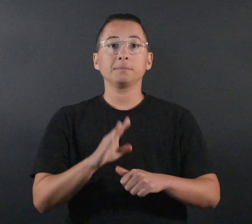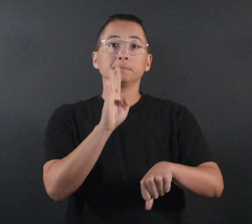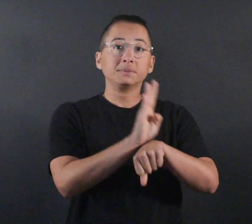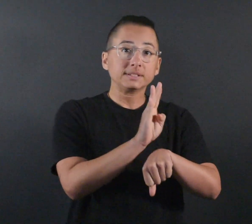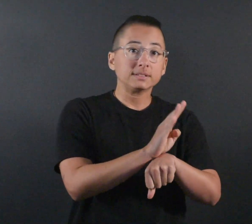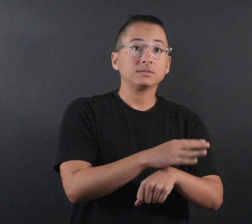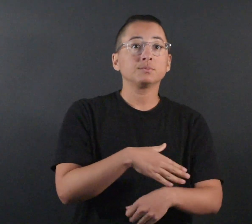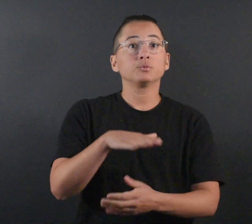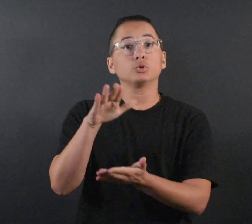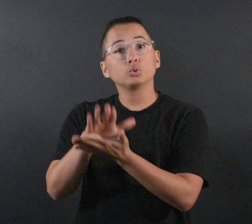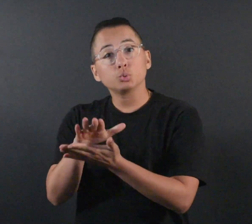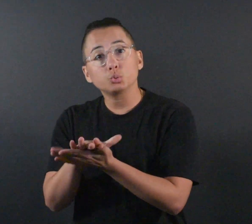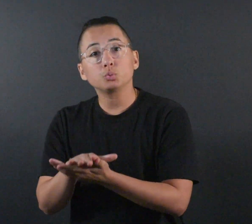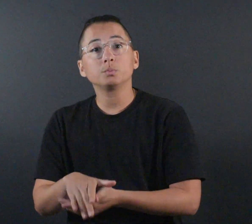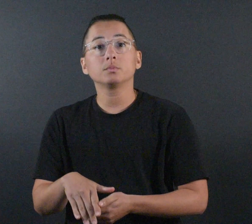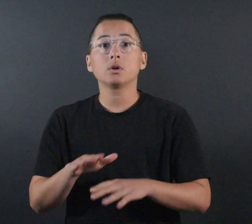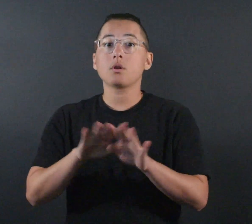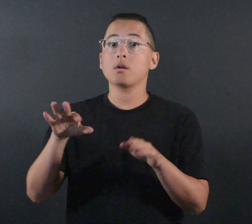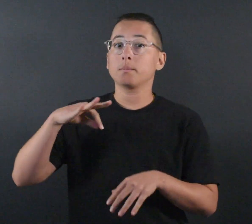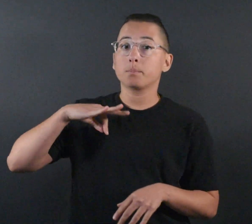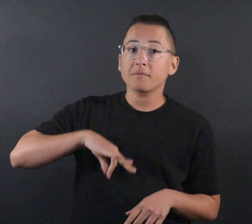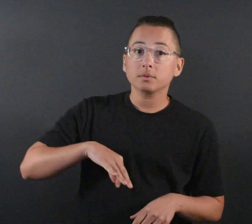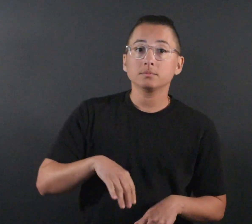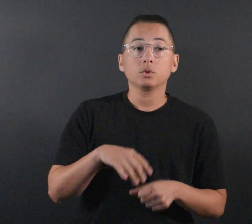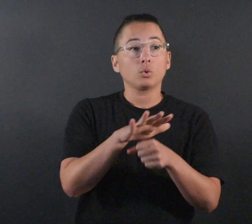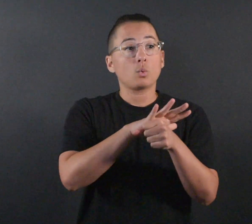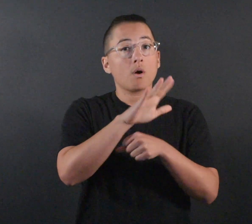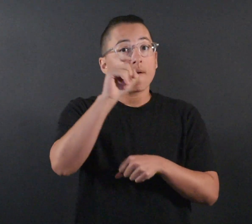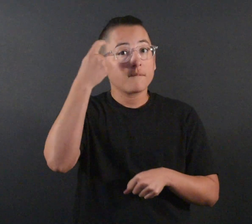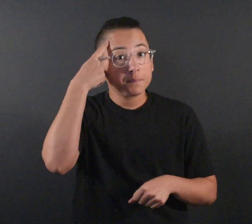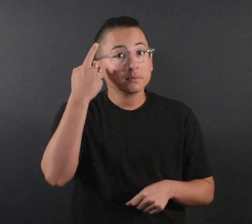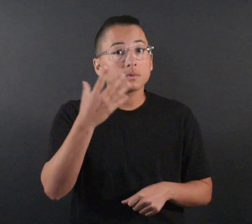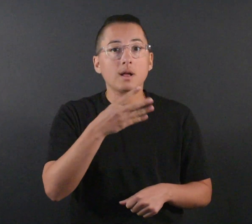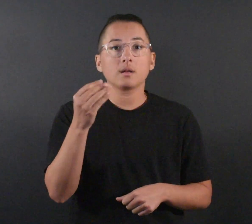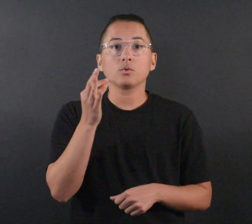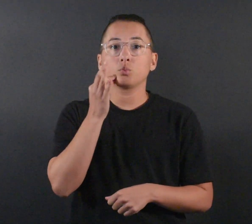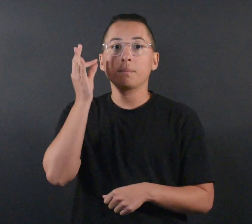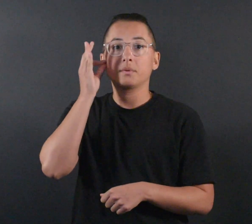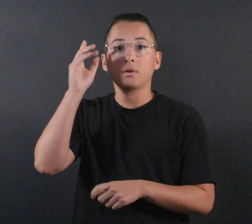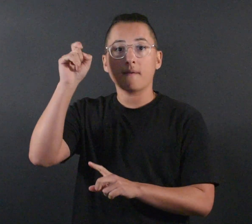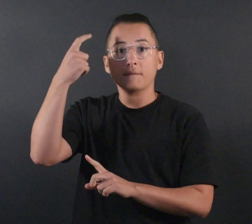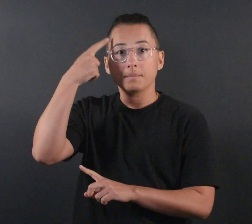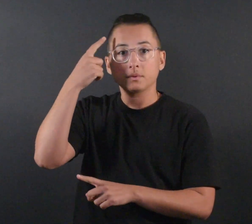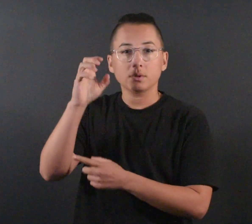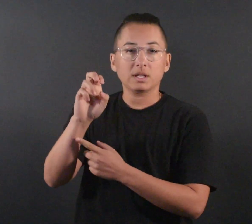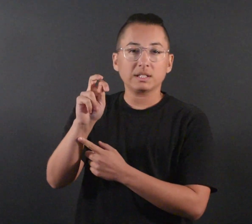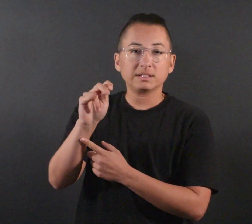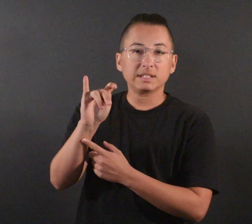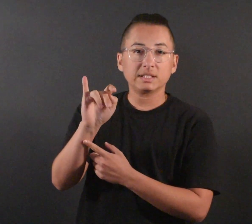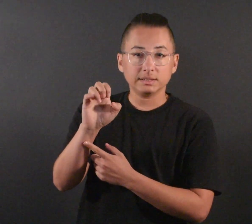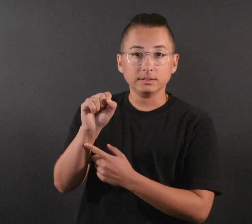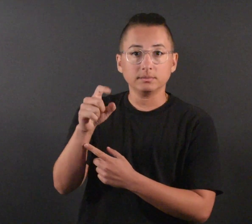Businesses, schools, nonprofits, local governments, and tribal entities seeking